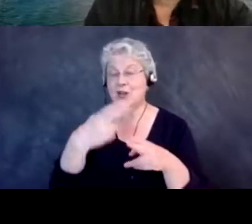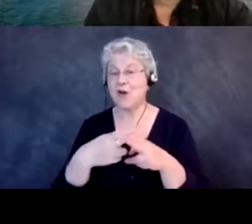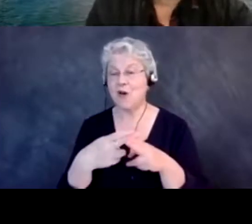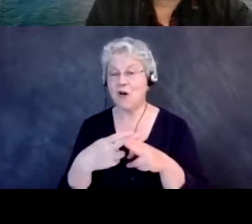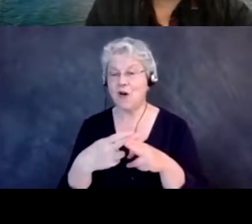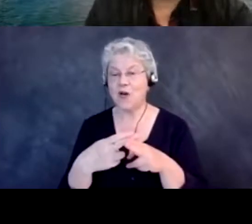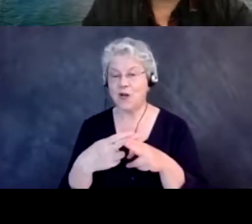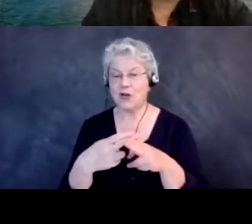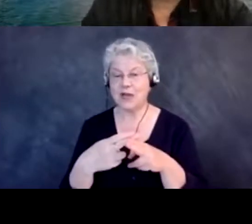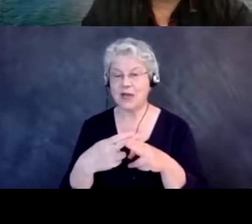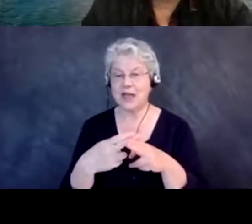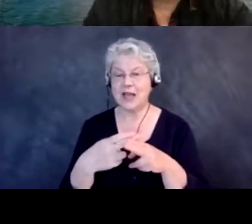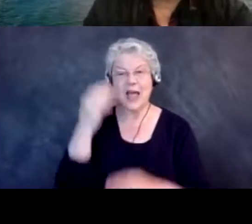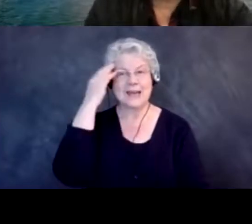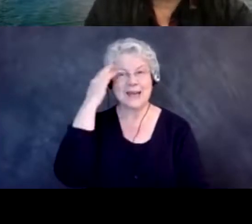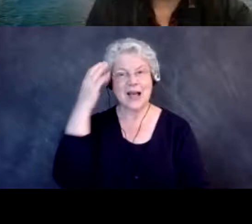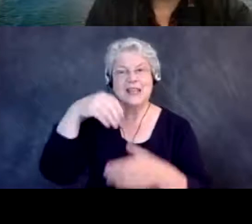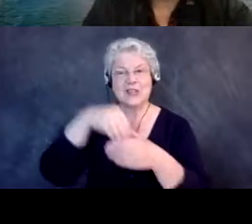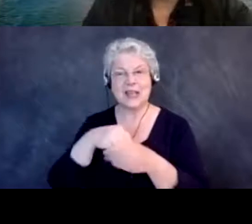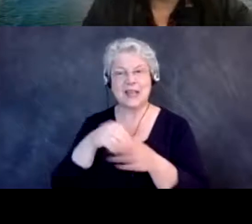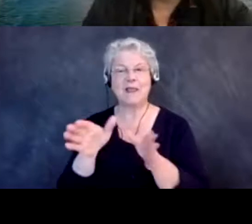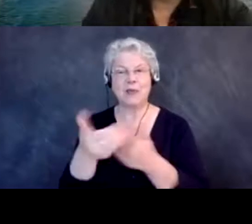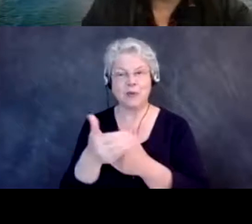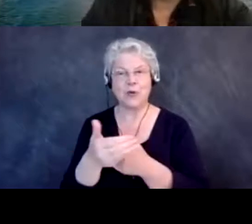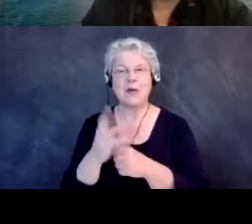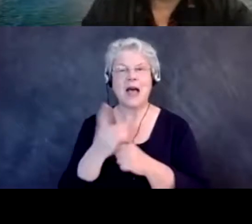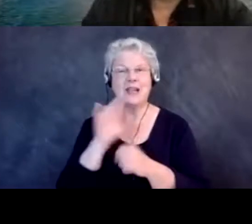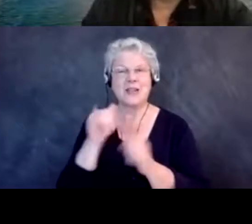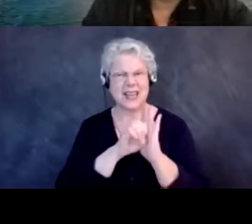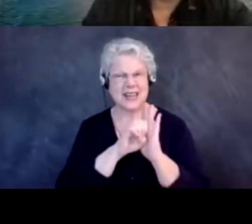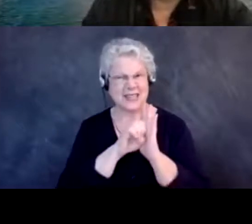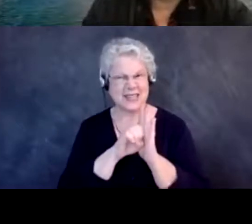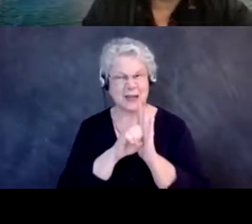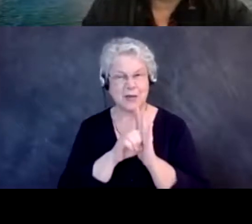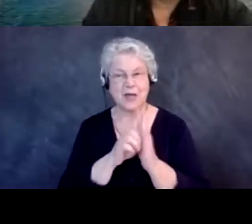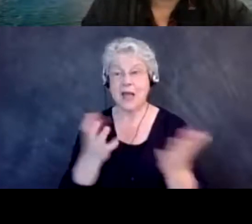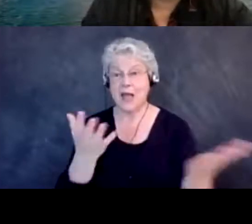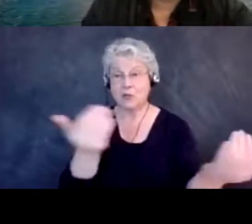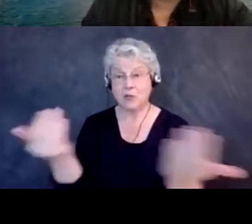called knowledge in the room, I use it as an example, but I get people to brainstorm